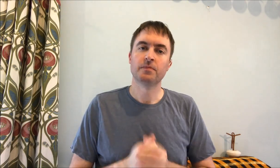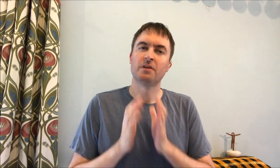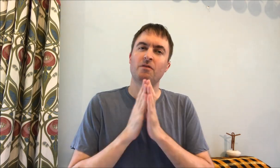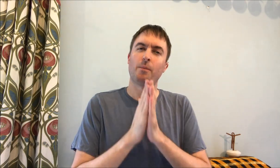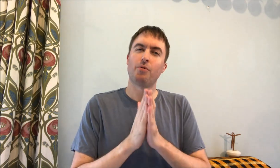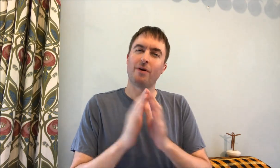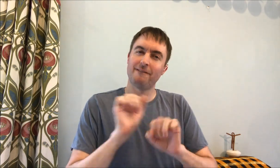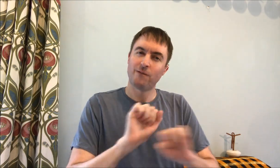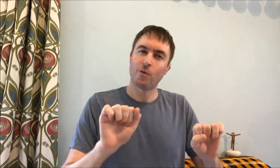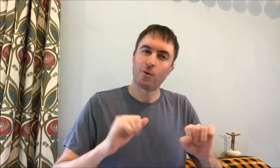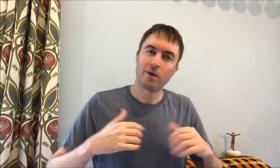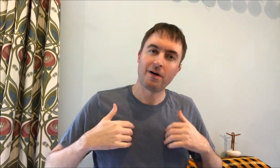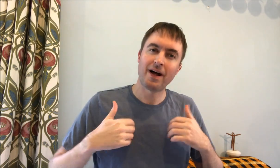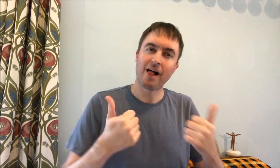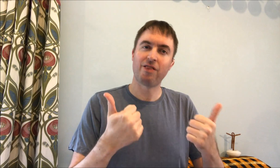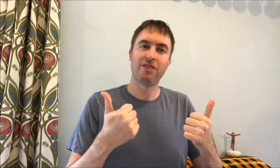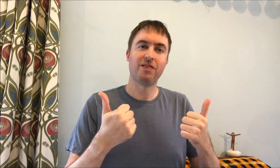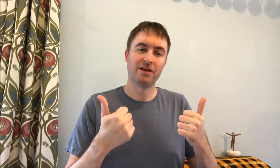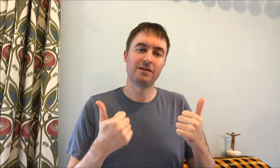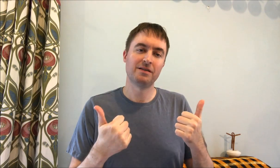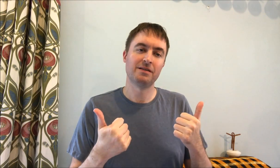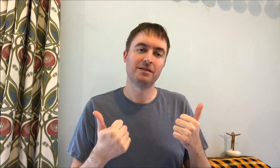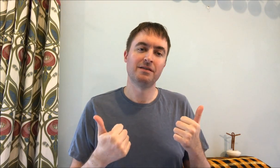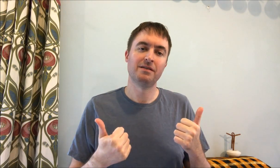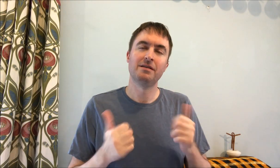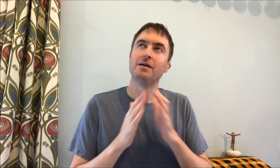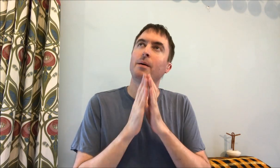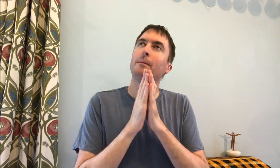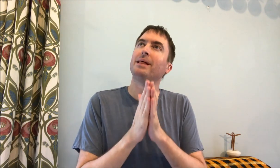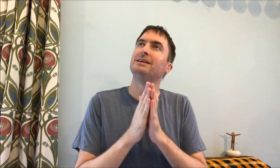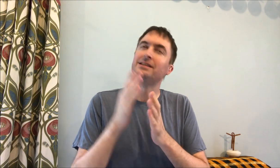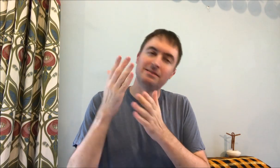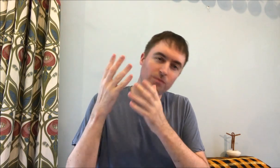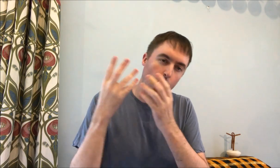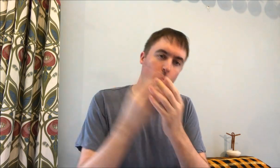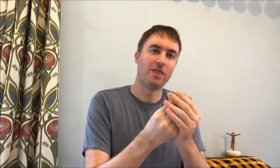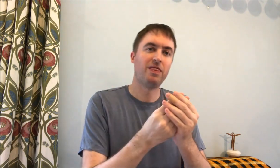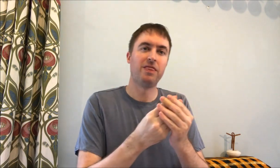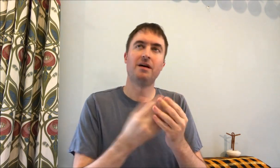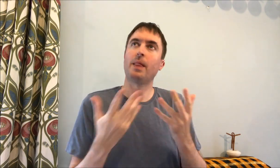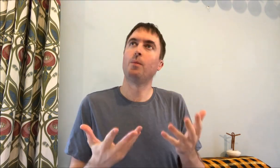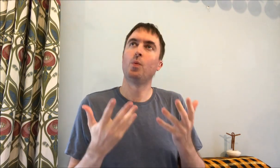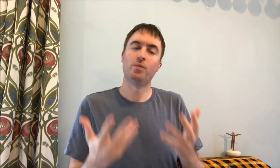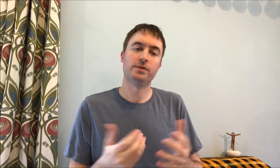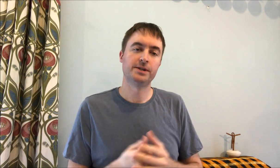We pray for their health, and ask that you are with them.